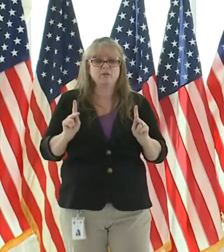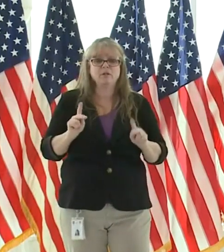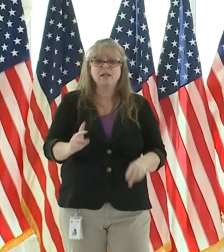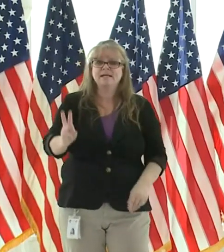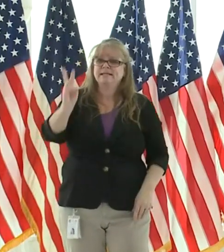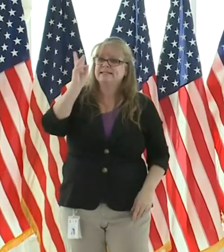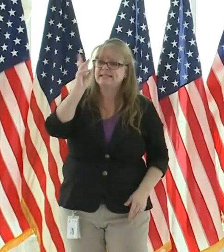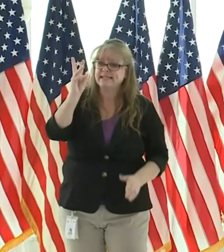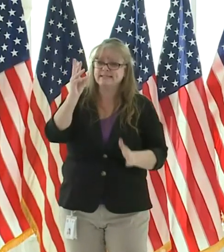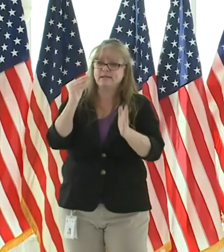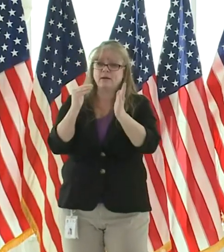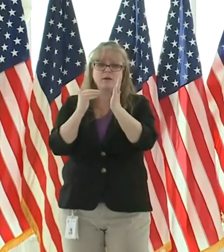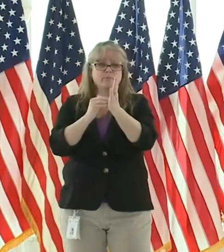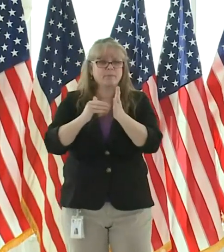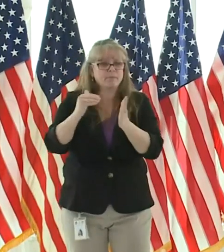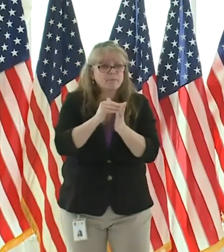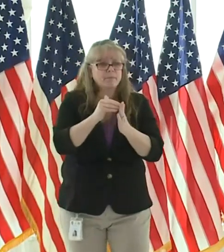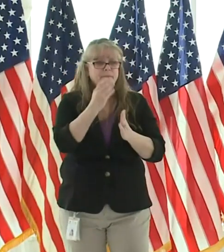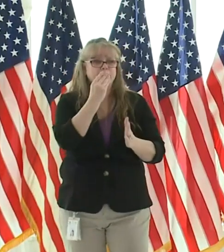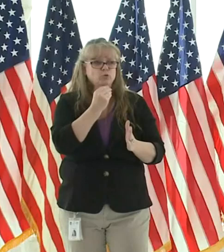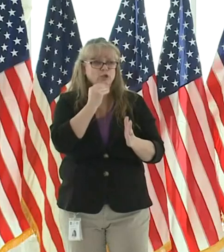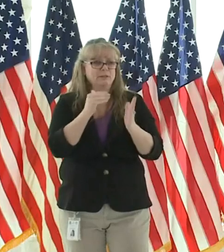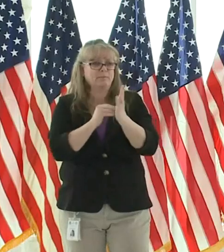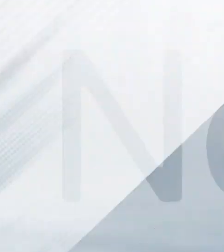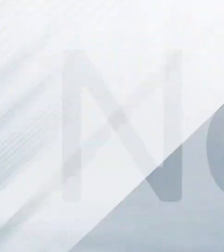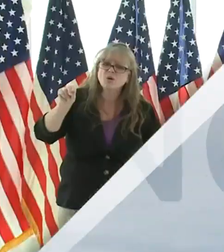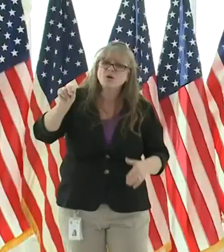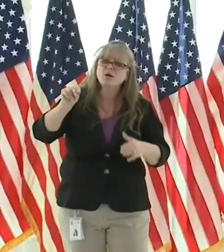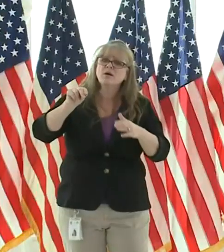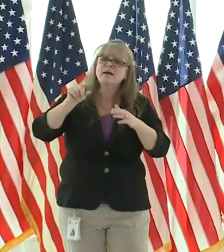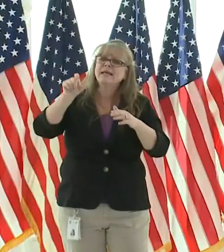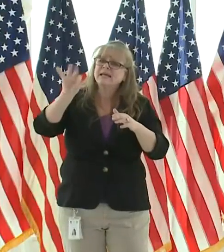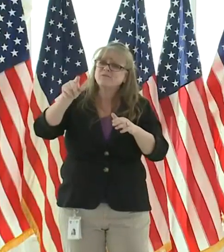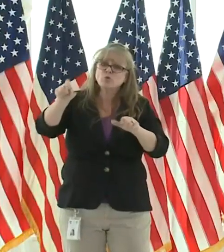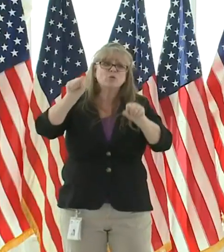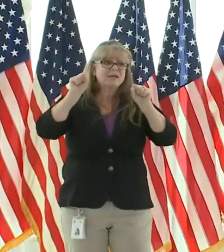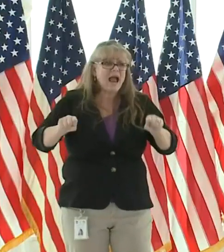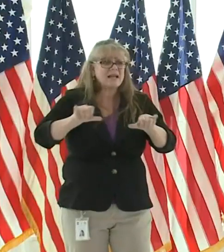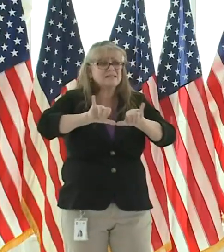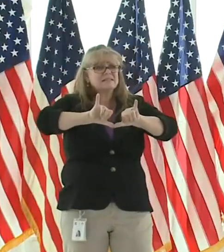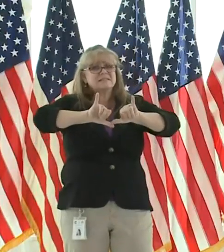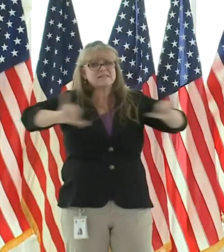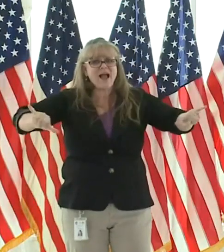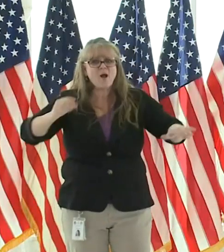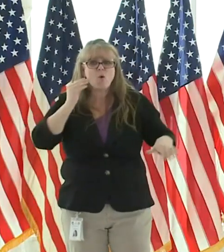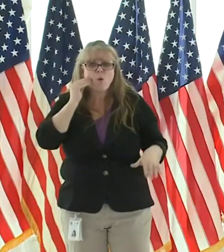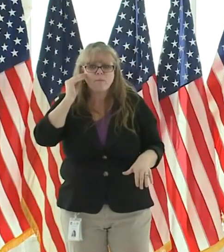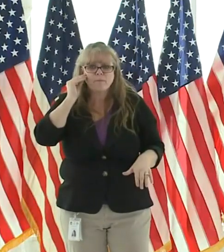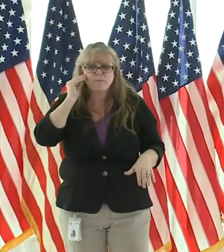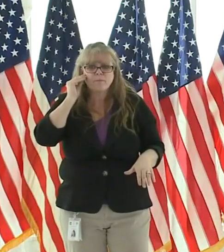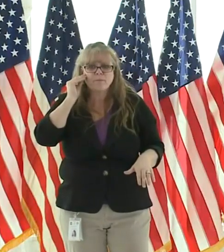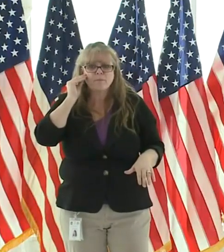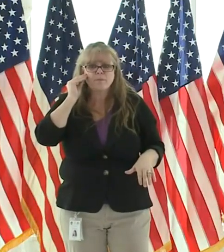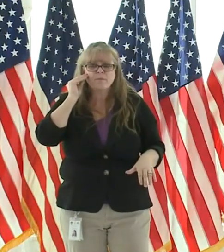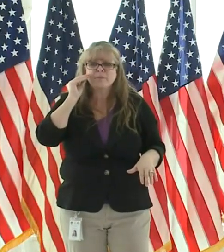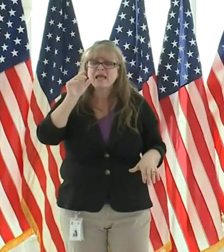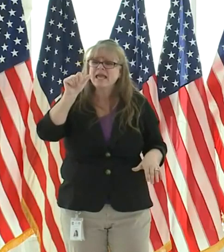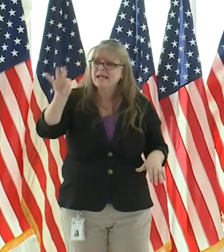OF OF THE OF THE SLAUGHTER OF THE SLAUGHTER OF OF THE SLAUGHTER OF 6 OF THE SLAUGHTER OF 6 MILLION OF THE SLAUGHTER OF 6 MILLION JEWS OF THE SLAUGHTER OF 6 MILLION JEWS AND OF THE SLAUGHTER OF 6 MILLION JEWS AND MANY OF THE SLAUGHTER OF 6 MILLION JEWS AND MANY GYPSIES OF THE SLAUGHTER OF 6 MILLION JEWS AND MANY GYPSIES AND JEWS AND MANY GYPSIES AND JEWS AND MANY GYPSIES AND CATHOLICS JEWS AND MANY GYPSIES AND CATHOLICS AND JEWS AND MANY GYPSIES AND CATHOLICS AND GAYS JEWS AND MANY GYPSIES AND CATHOLICS AND GAYS AND JEWS AND MANY GYPSIES AND CATHOLICS AND GAYS AND LESBIANS CATHOLICS AND GAYS AND LESBIANS CATHOLICS AND GAYS AND LESBIANS AND CATHOLICS AND GAYS AND LESBIANS AND RUSSIANS CATHOLICS AND GAYS AND LESBIANS AND RUSSIANS AND